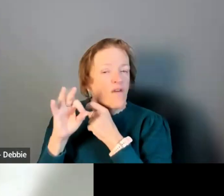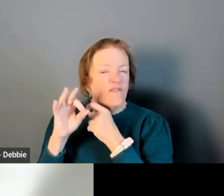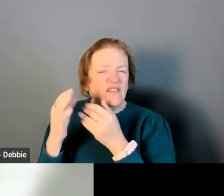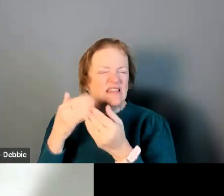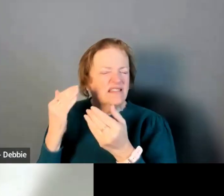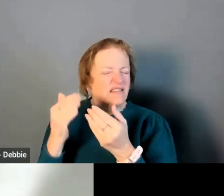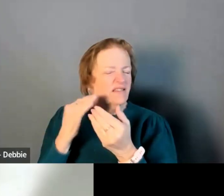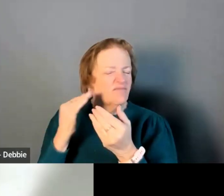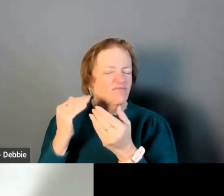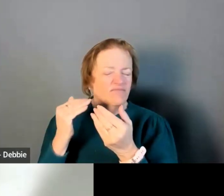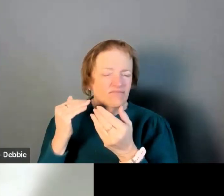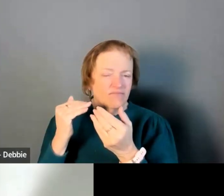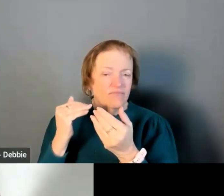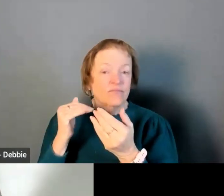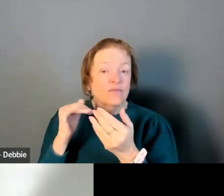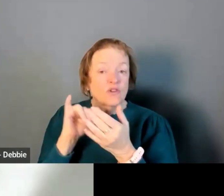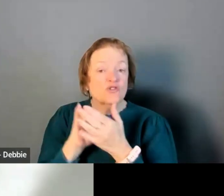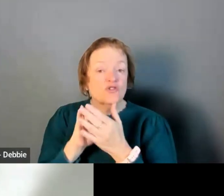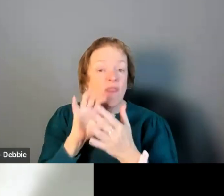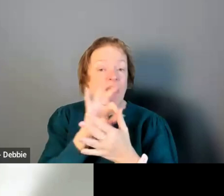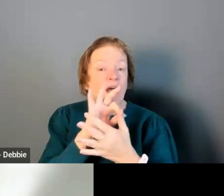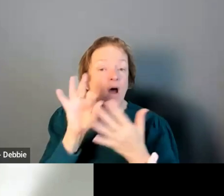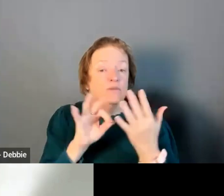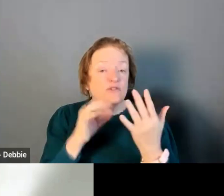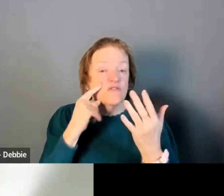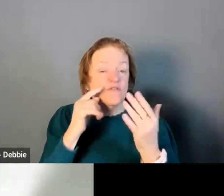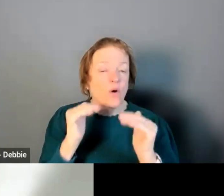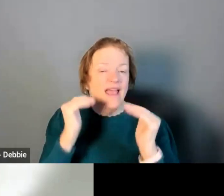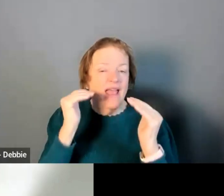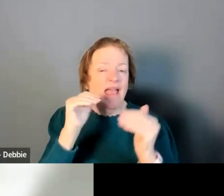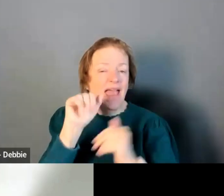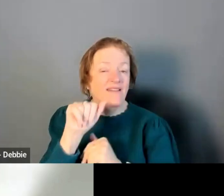So those are the options for Advanced Bionics, but Advanced Bionics is easiest because,